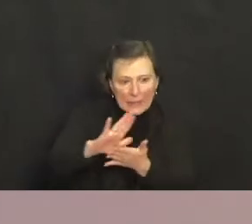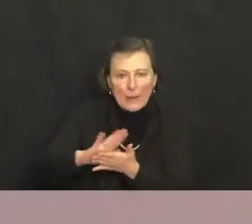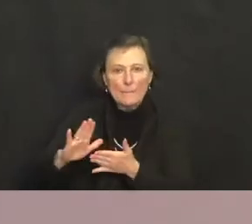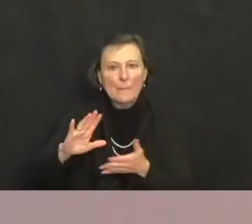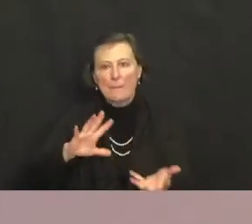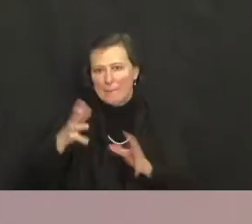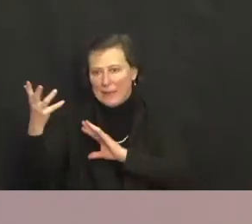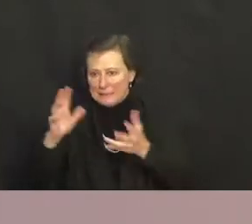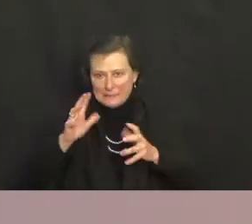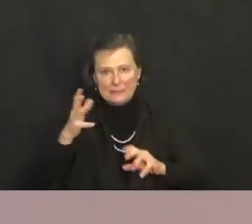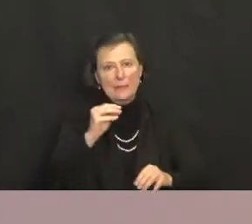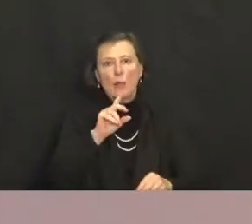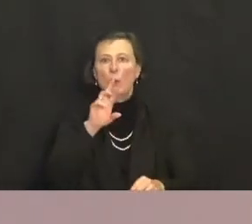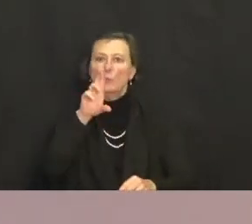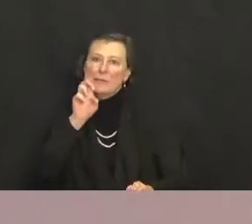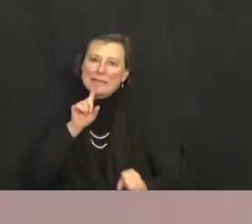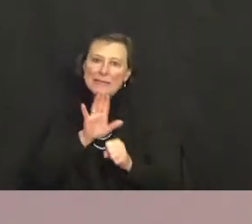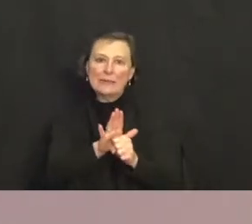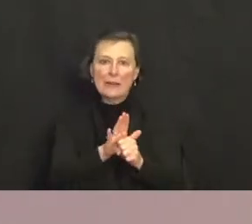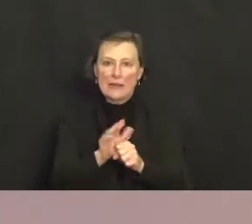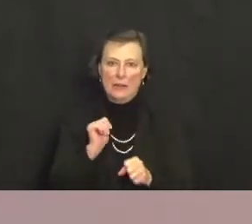ourselves to the common good.